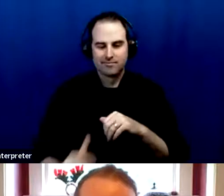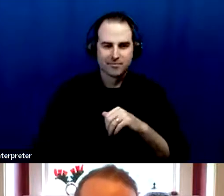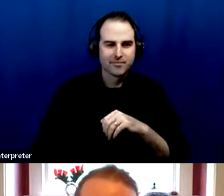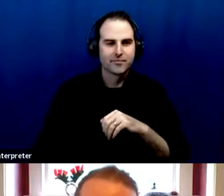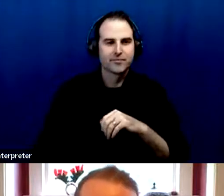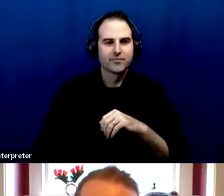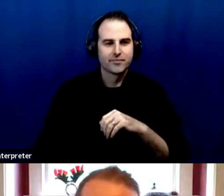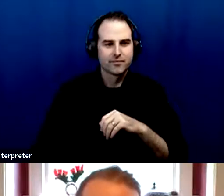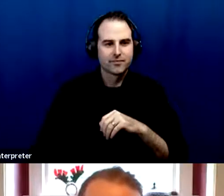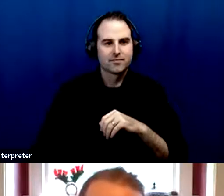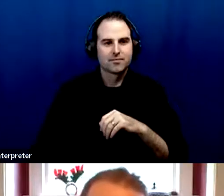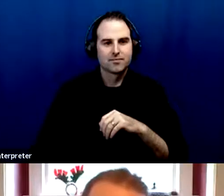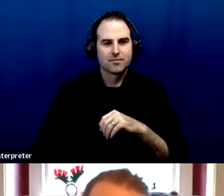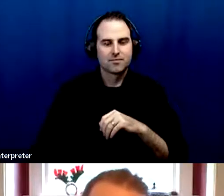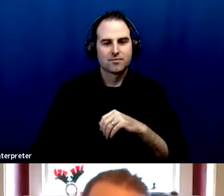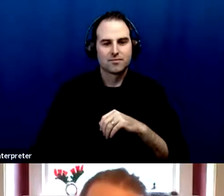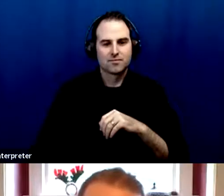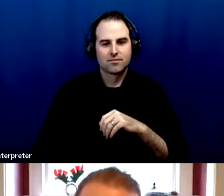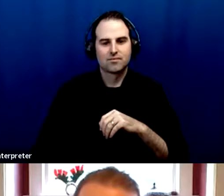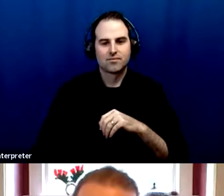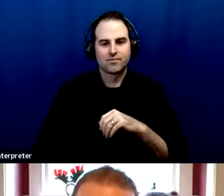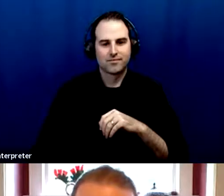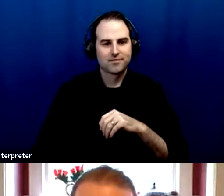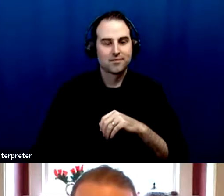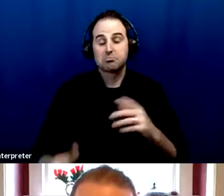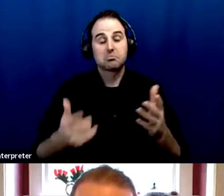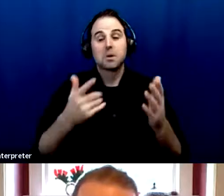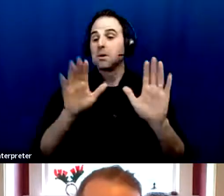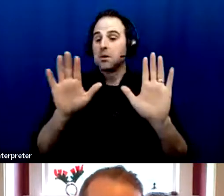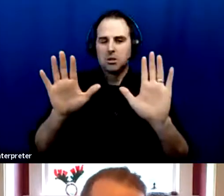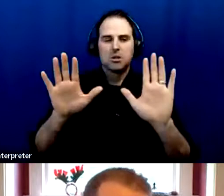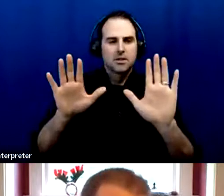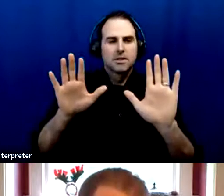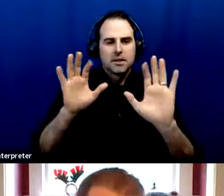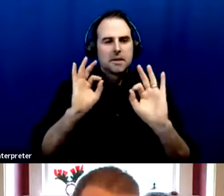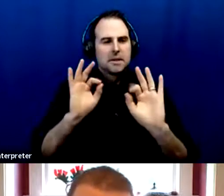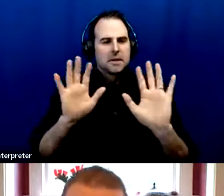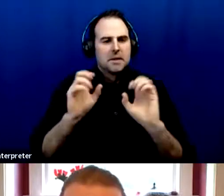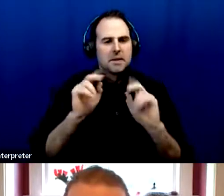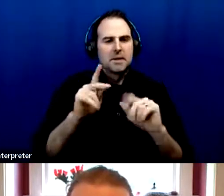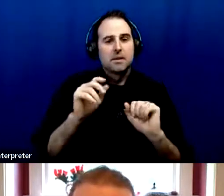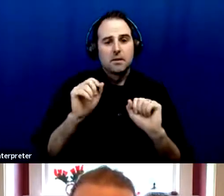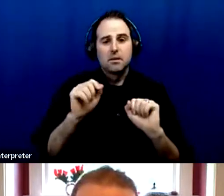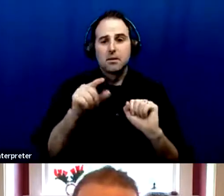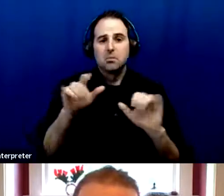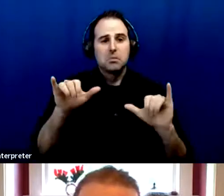So yeah, so feel free to stick around as long as you want, I can show you where the public site is and where you can view curriculum.